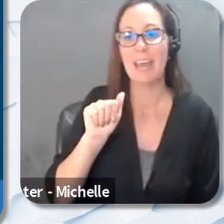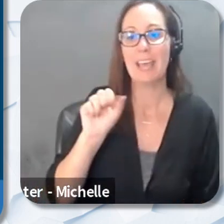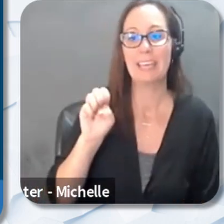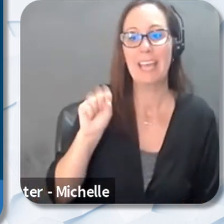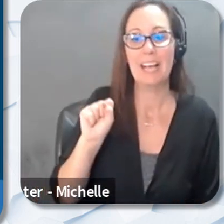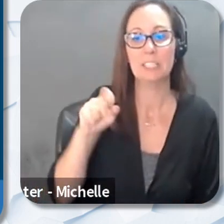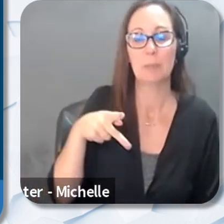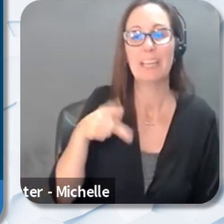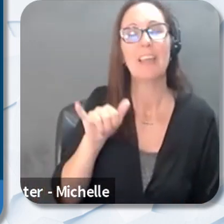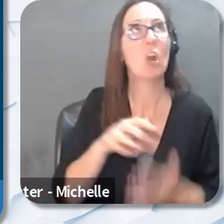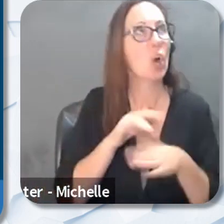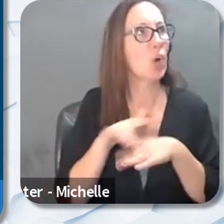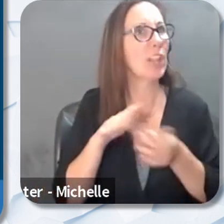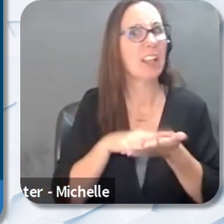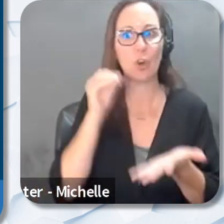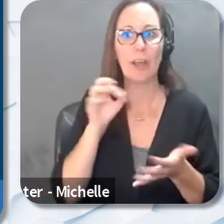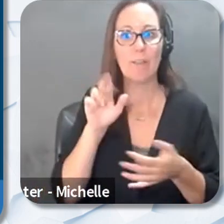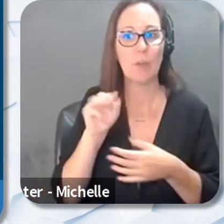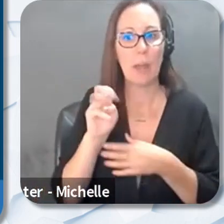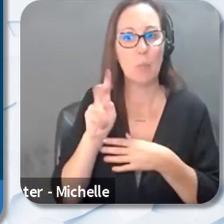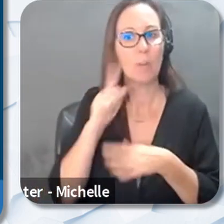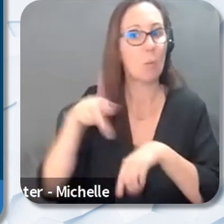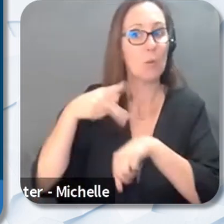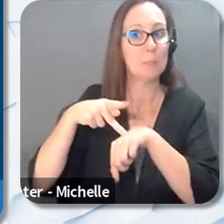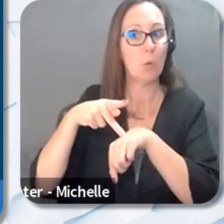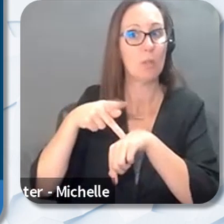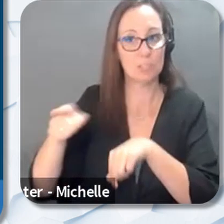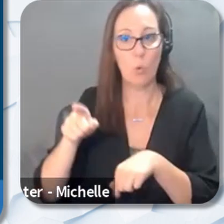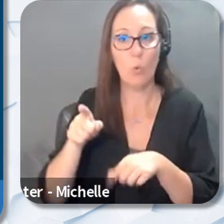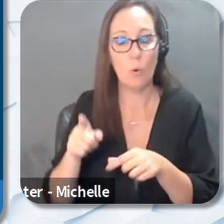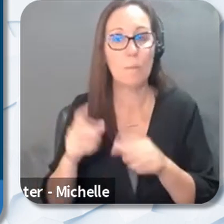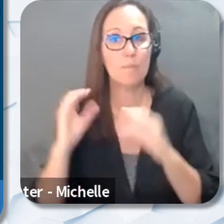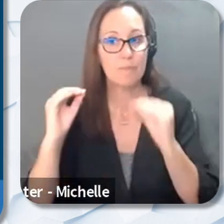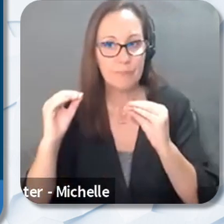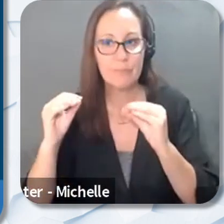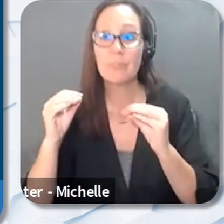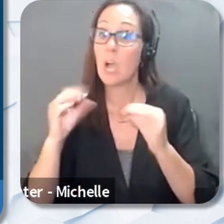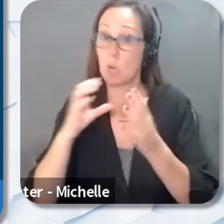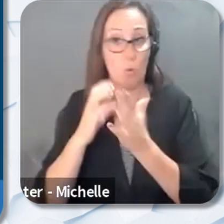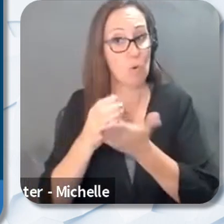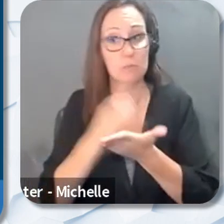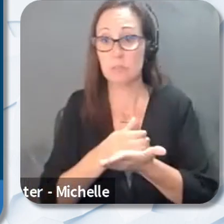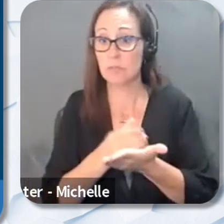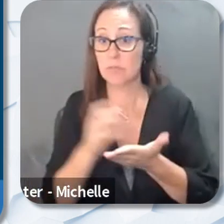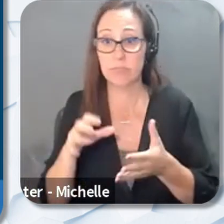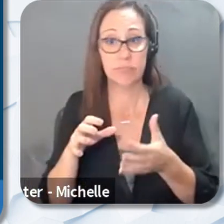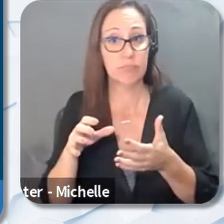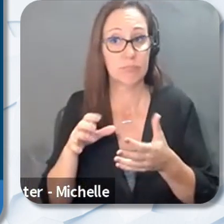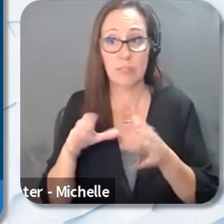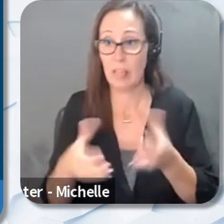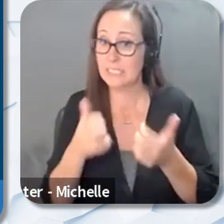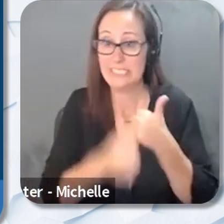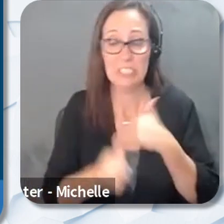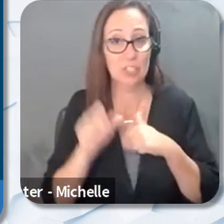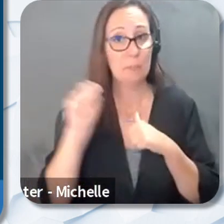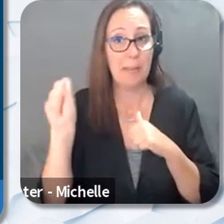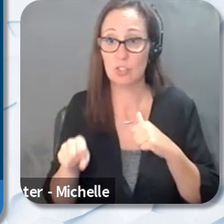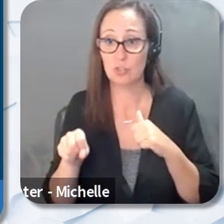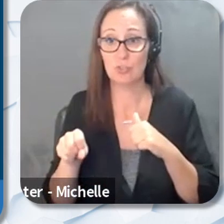learning framework for principles and we, it was a course we did it each semester. So they